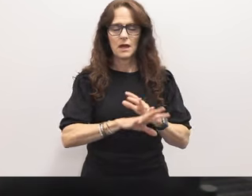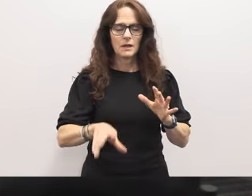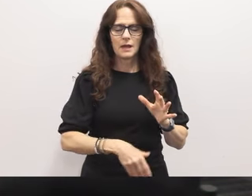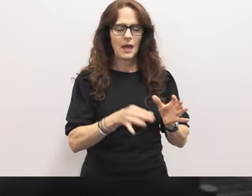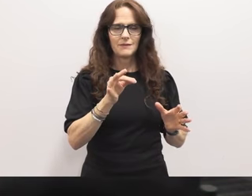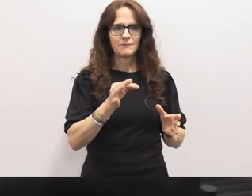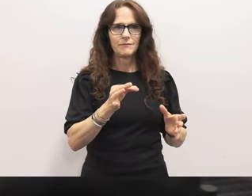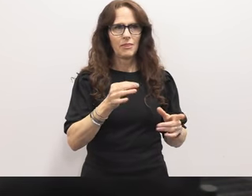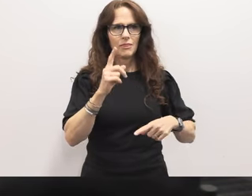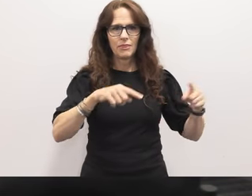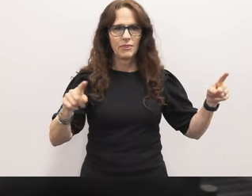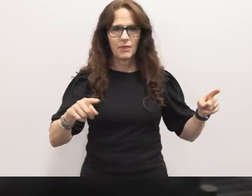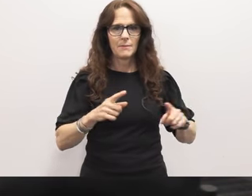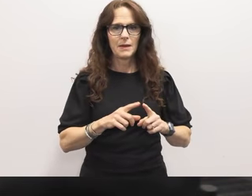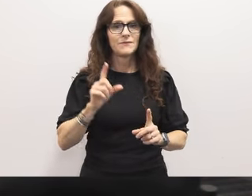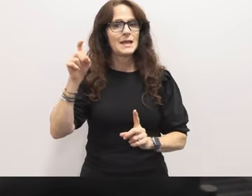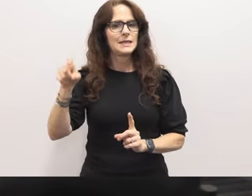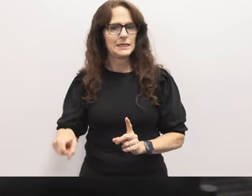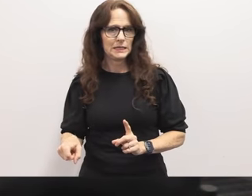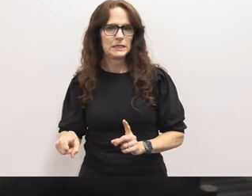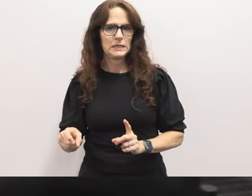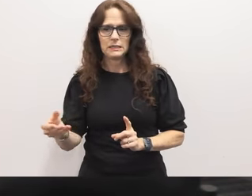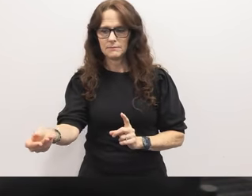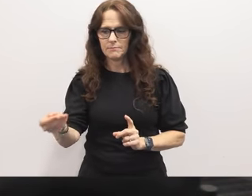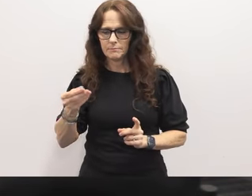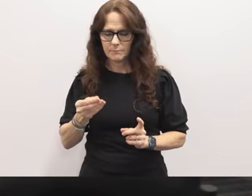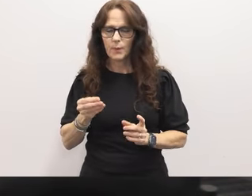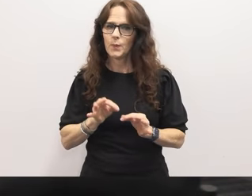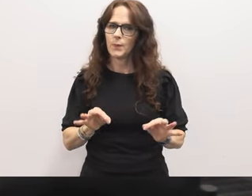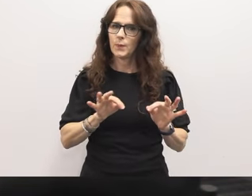and understanding that by, you know,